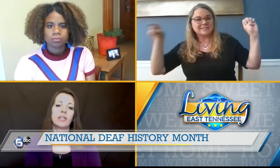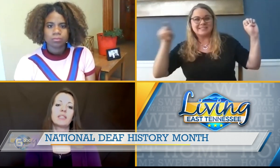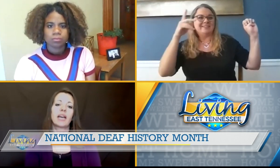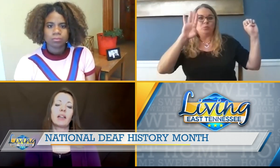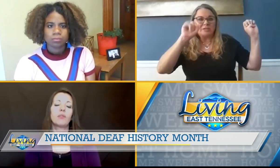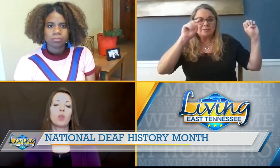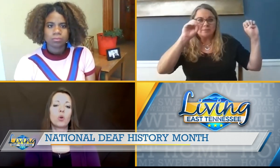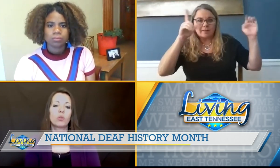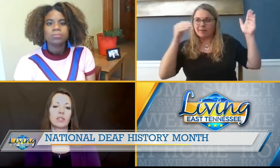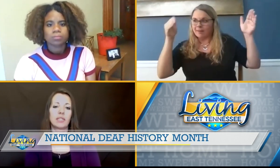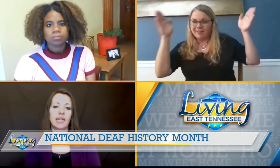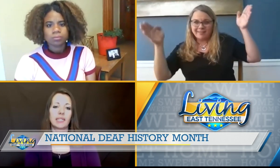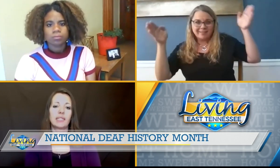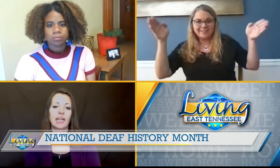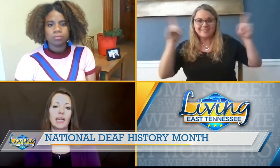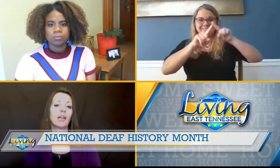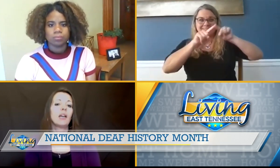THE SERVICE IS PROVIDED HAVE